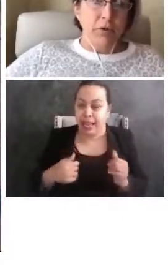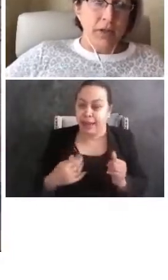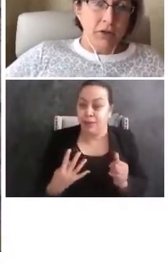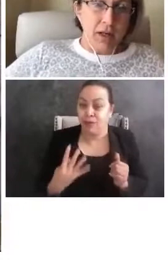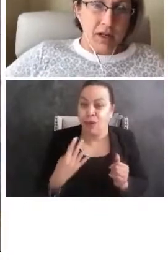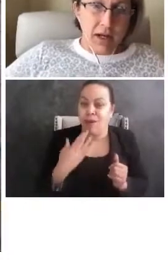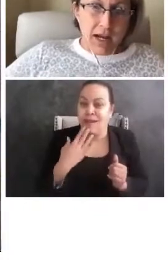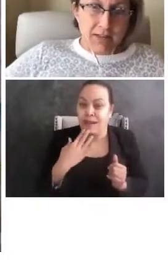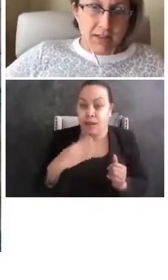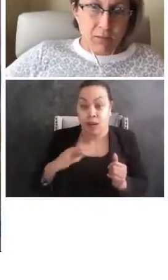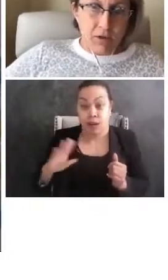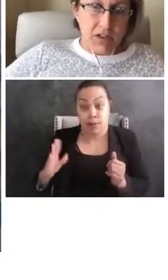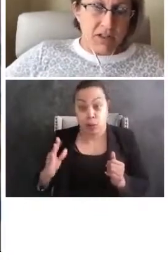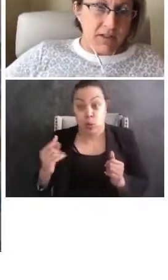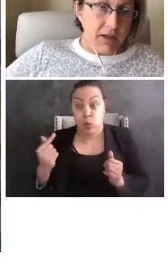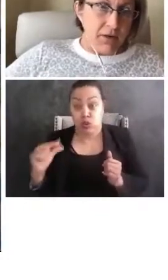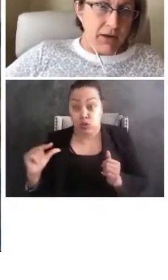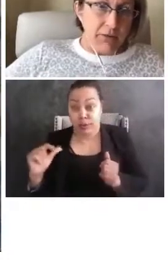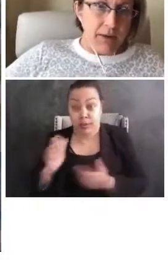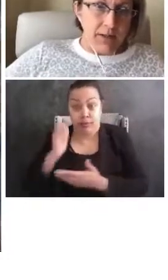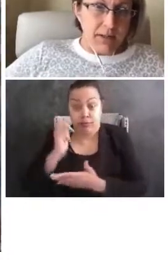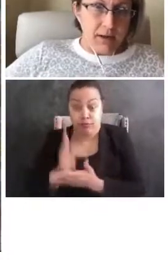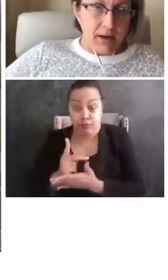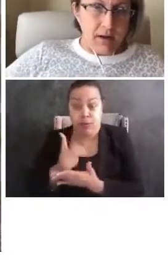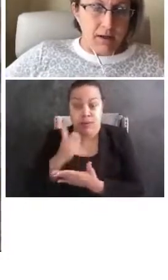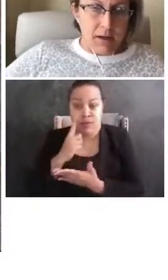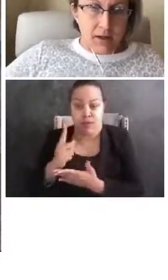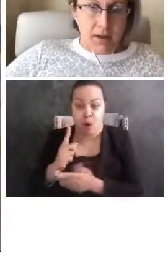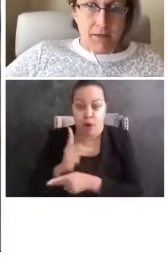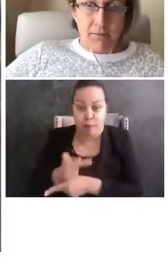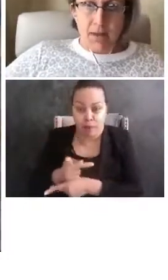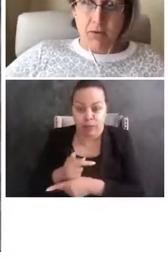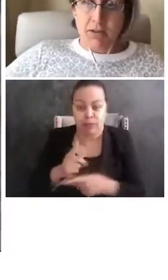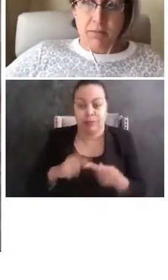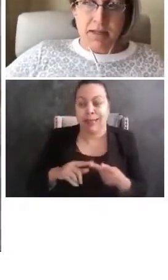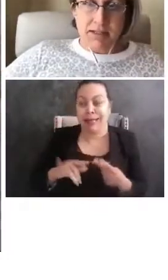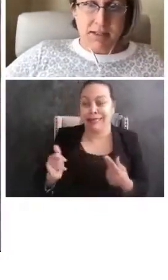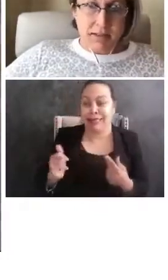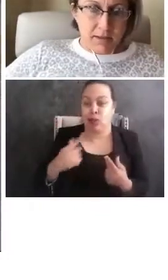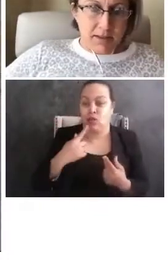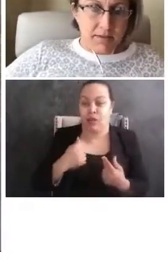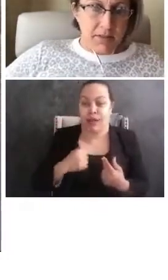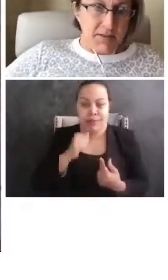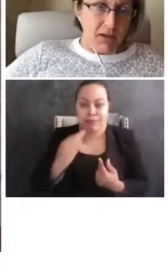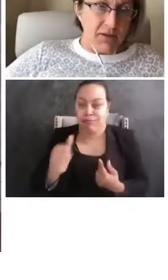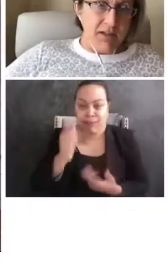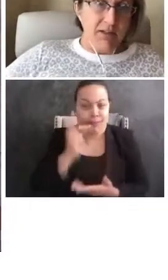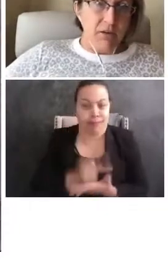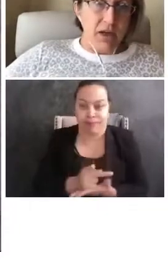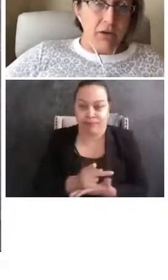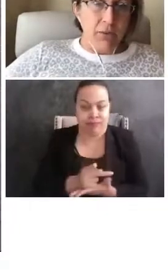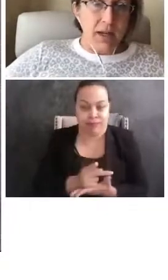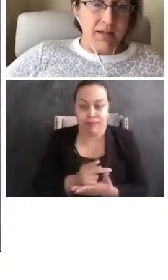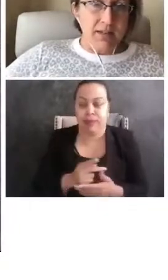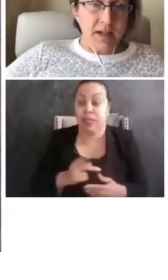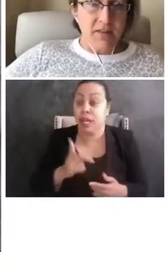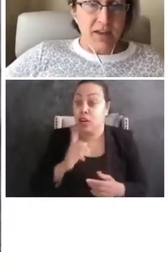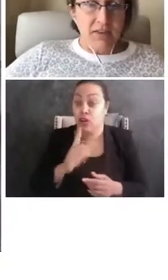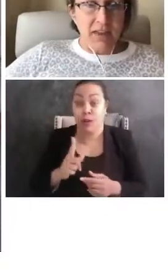Blue and green got access to mortgages. Red and yellow did not. It was based specifically on race.